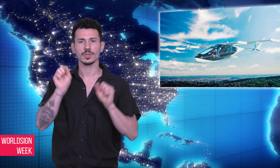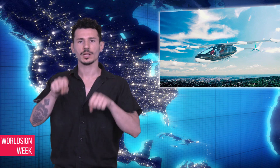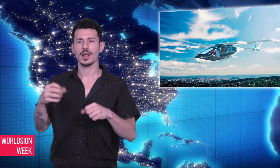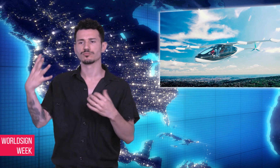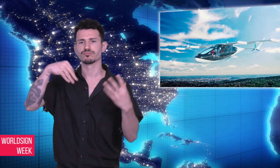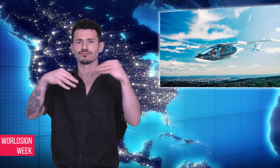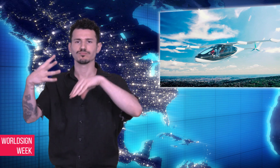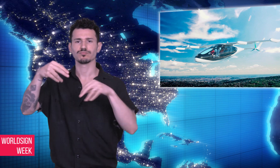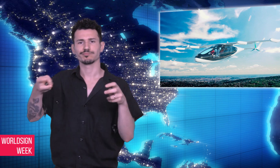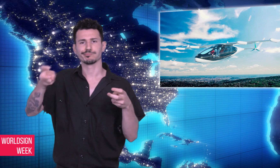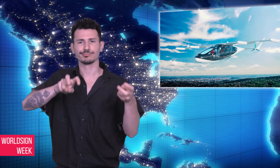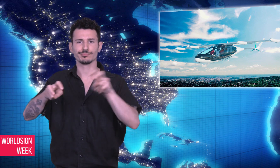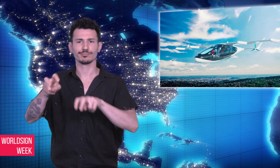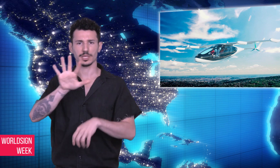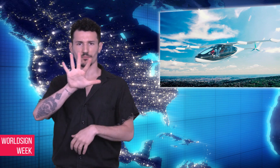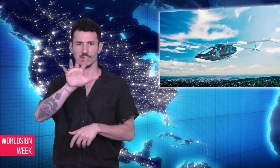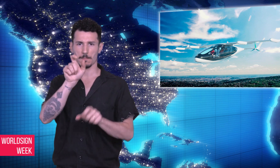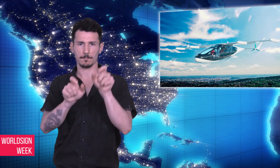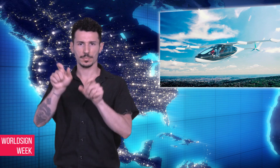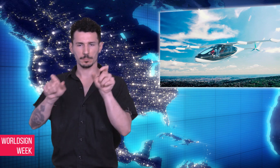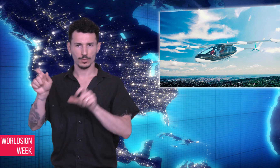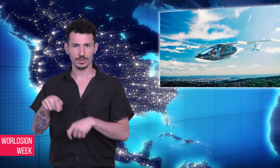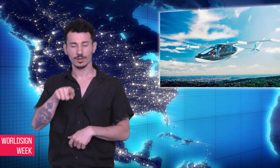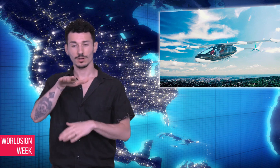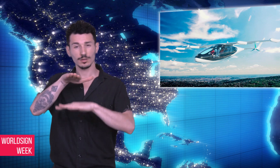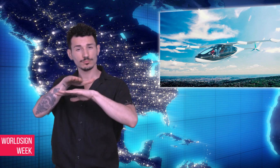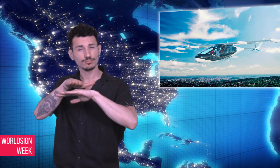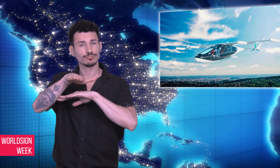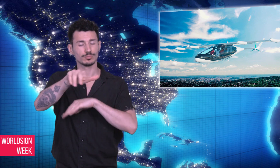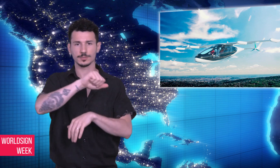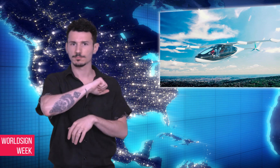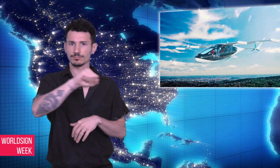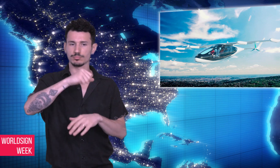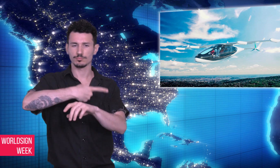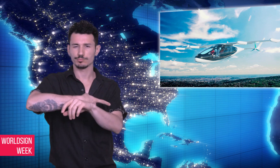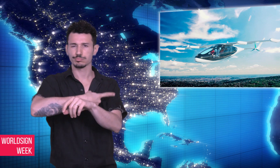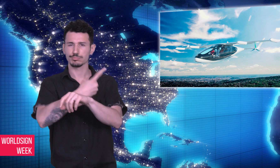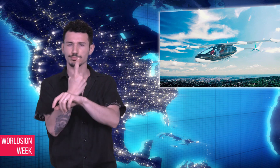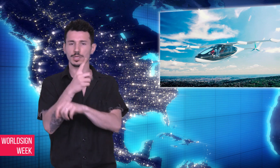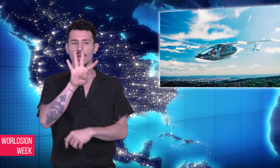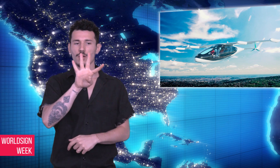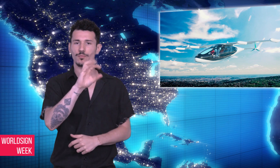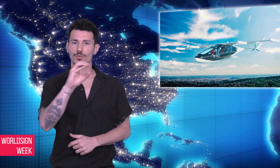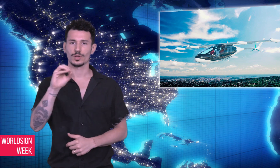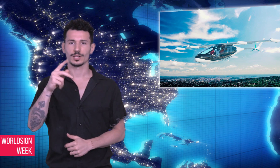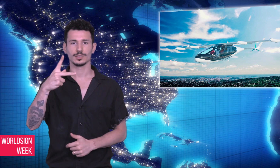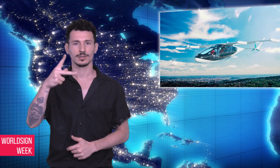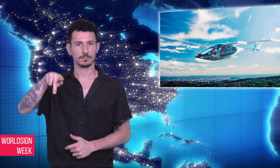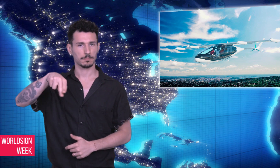speeds of about 400 kph for about 800